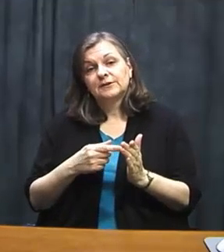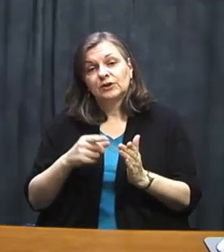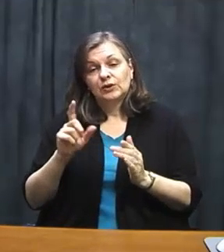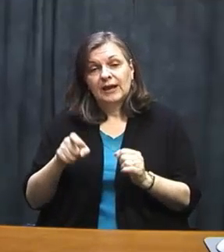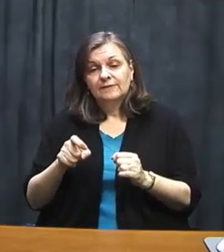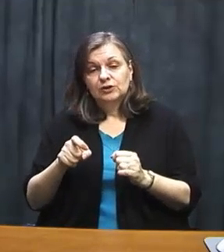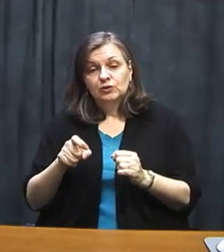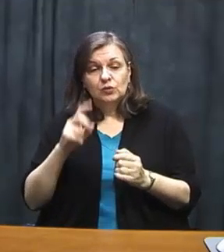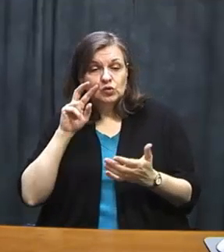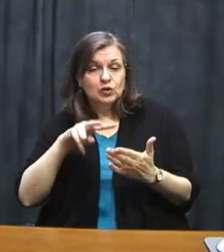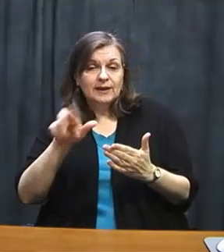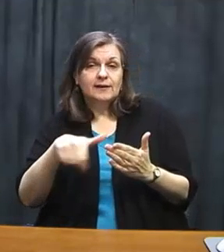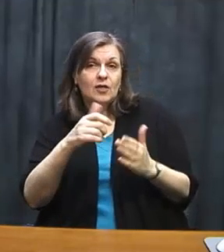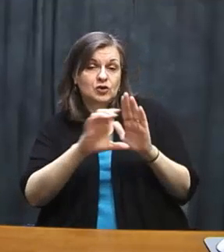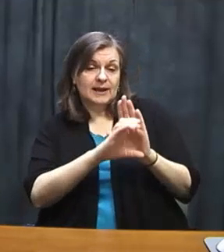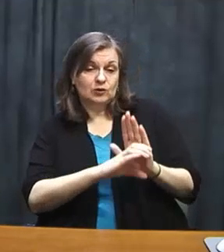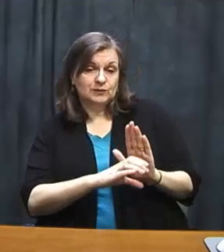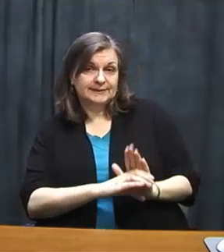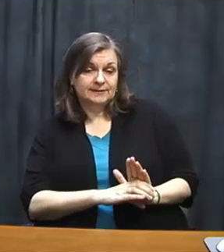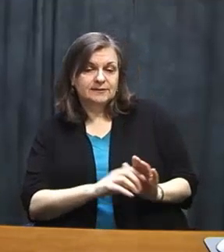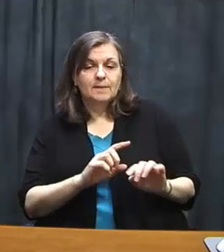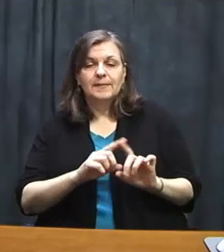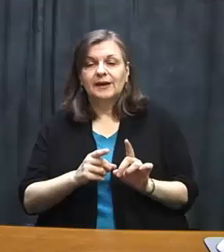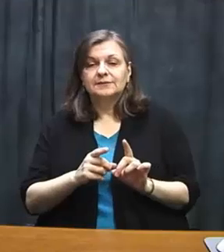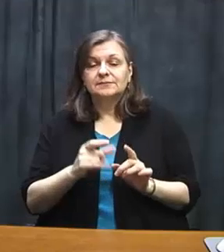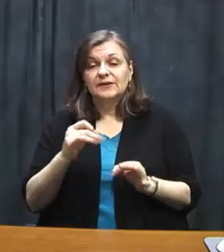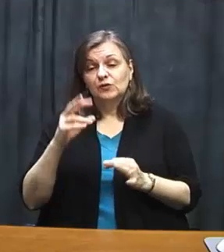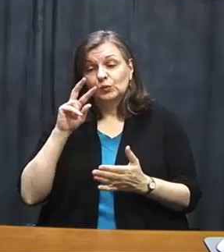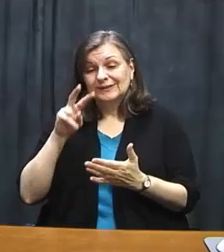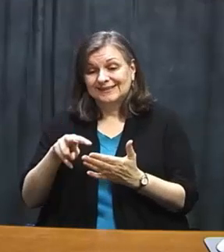the other options we've consideed. But if you do see roots